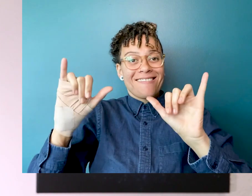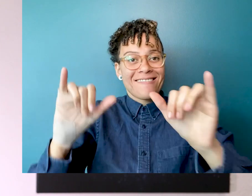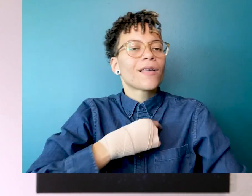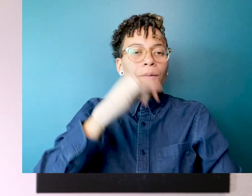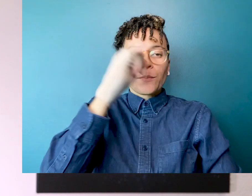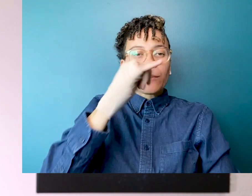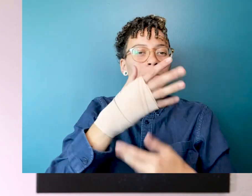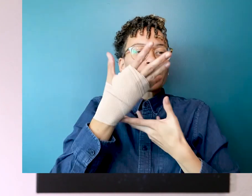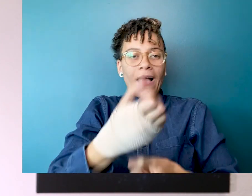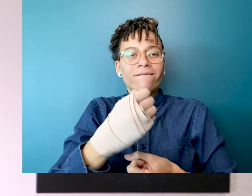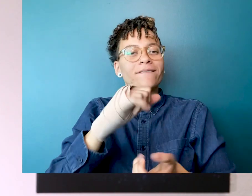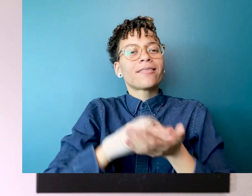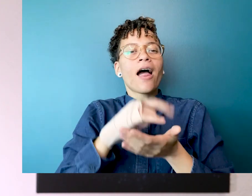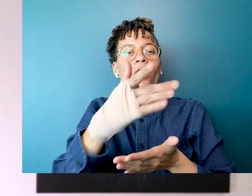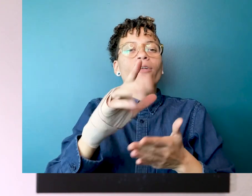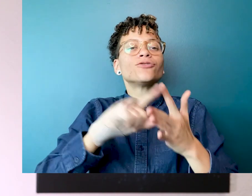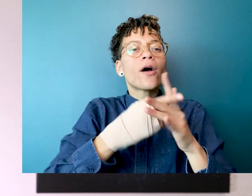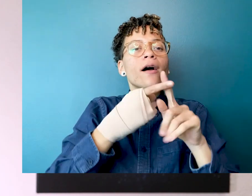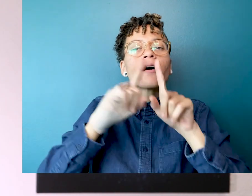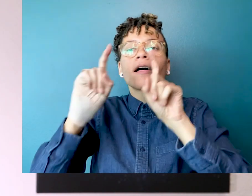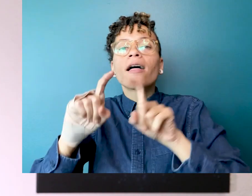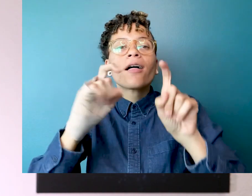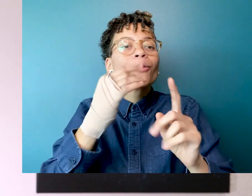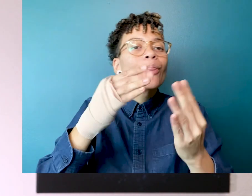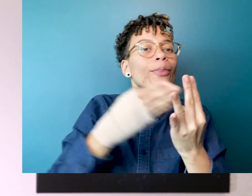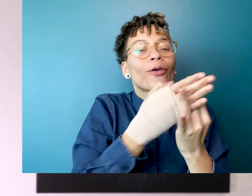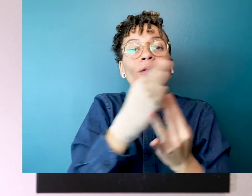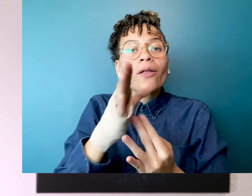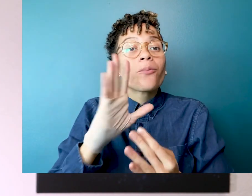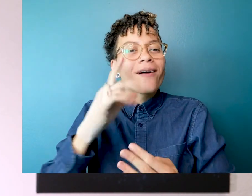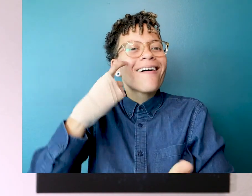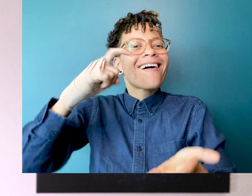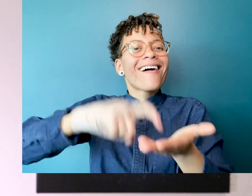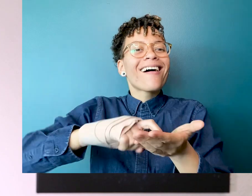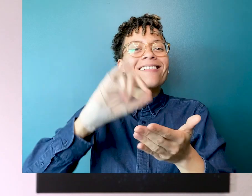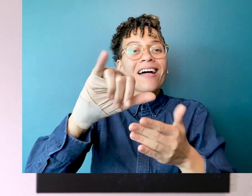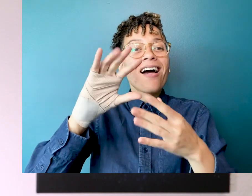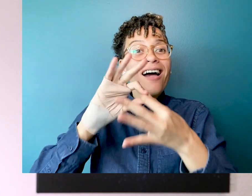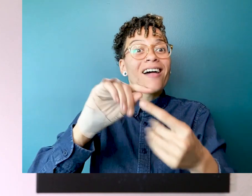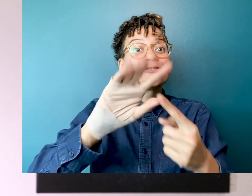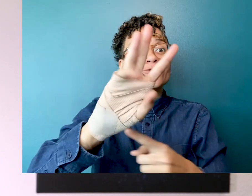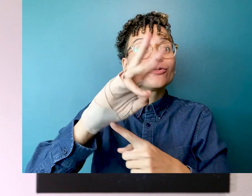studying your transits and studying planetary ingresses to see if new topics are coming